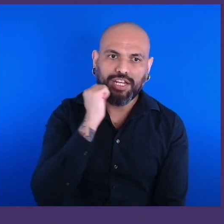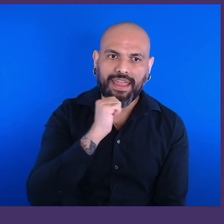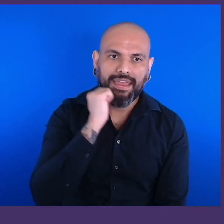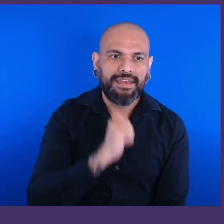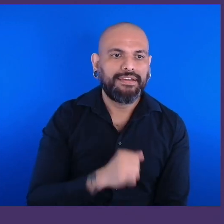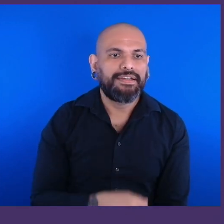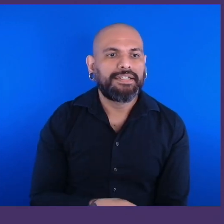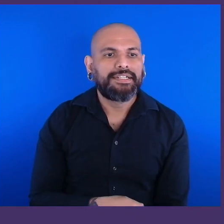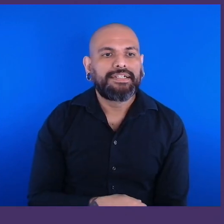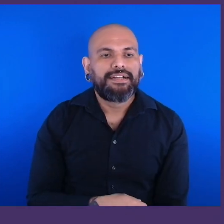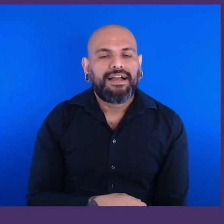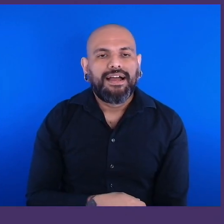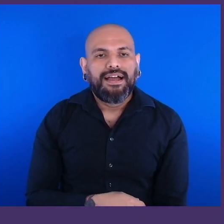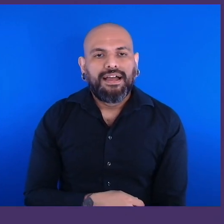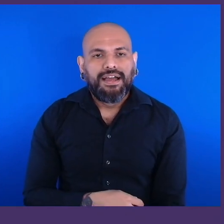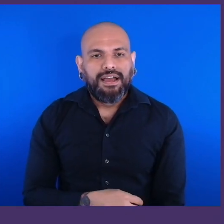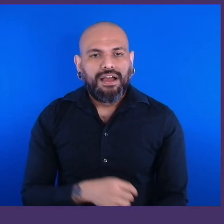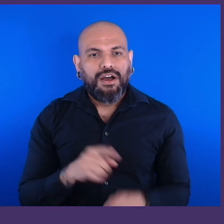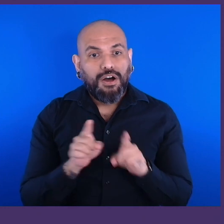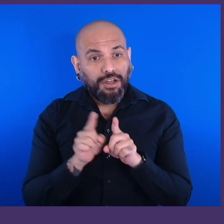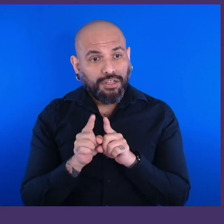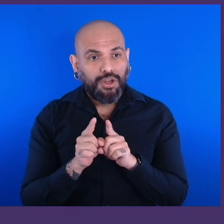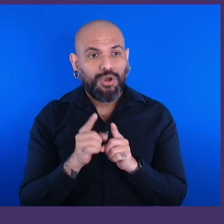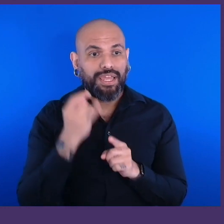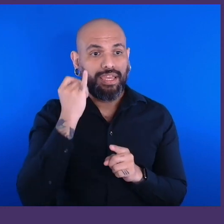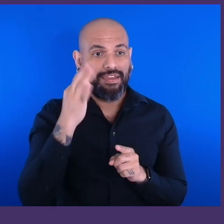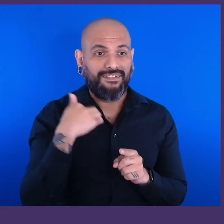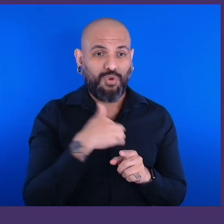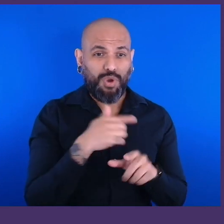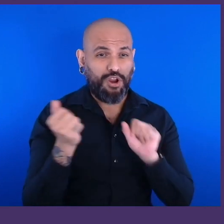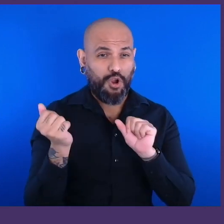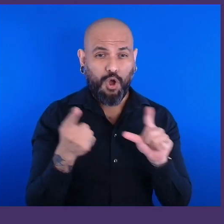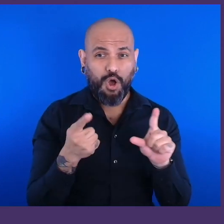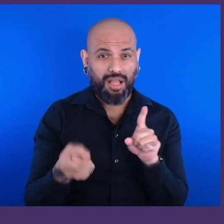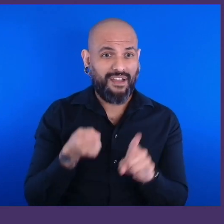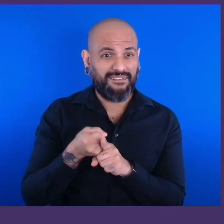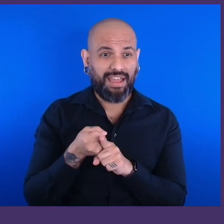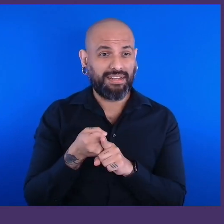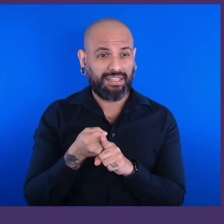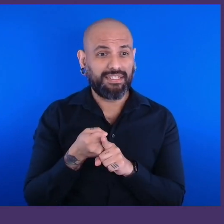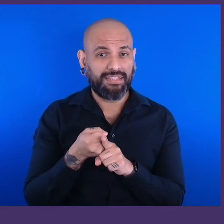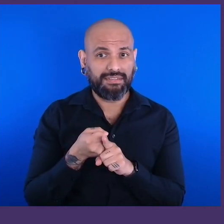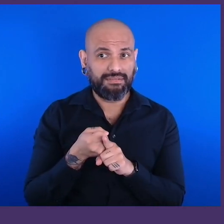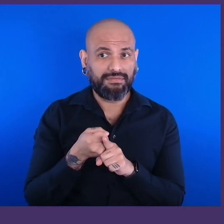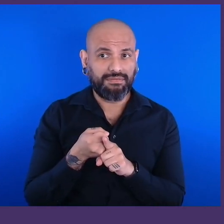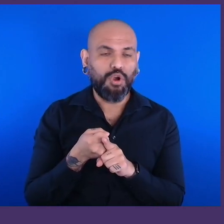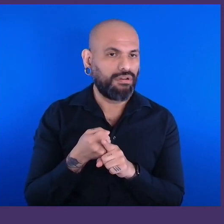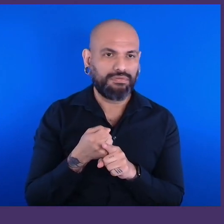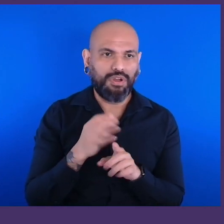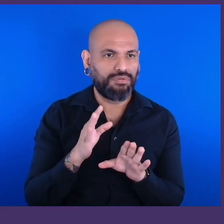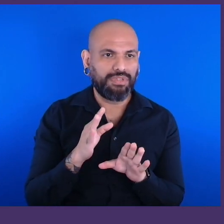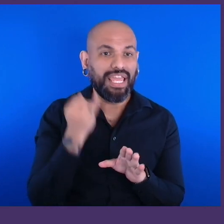And if we are all effective in that commitment, we are going